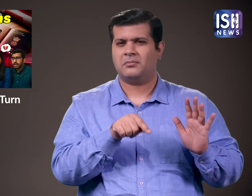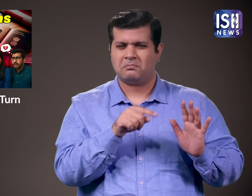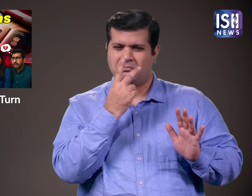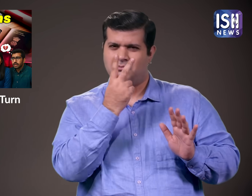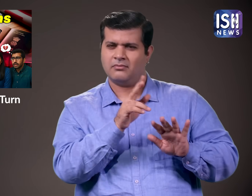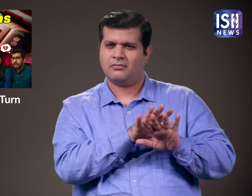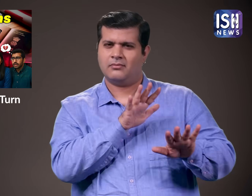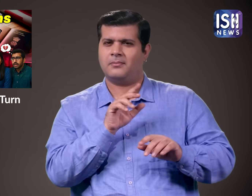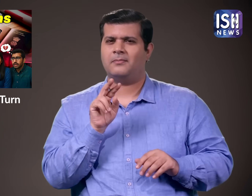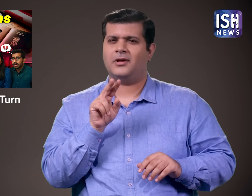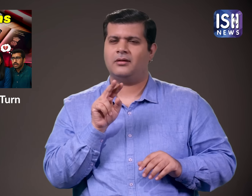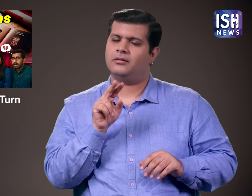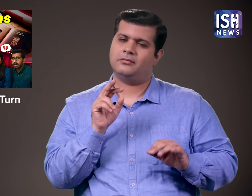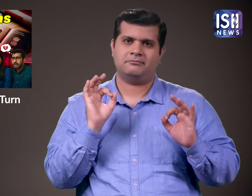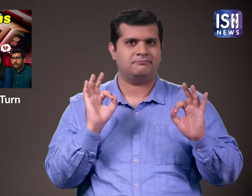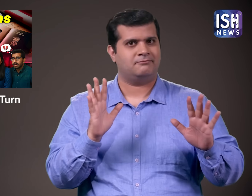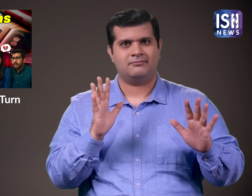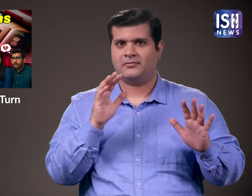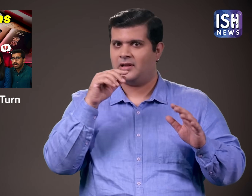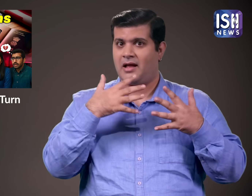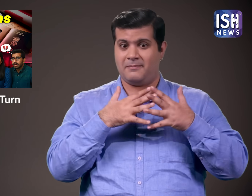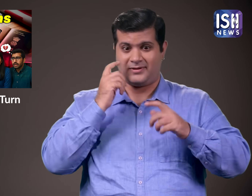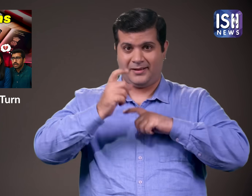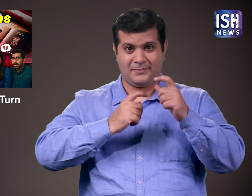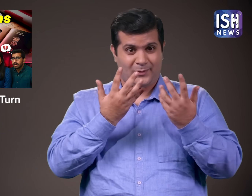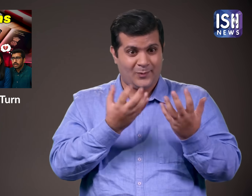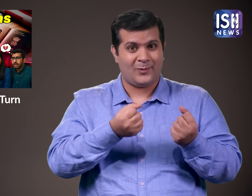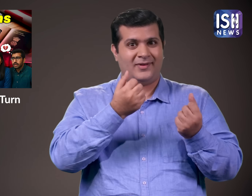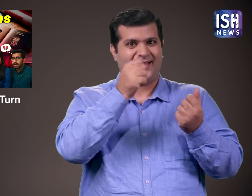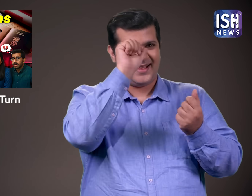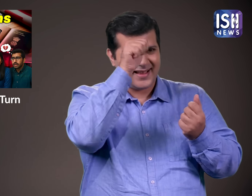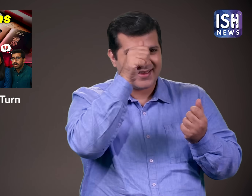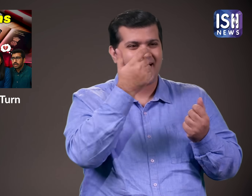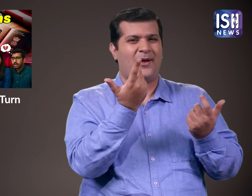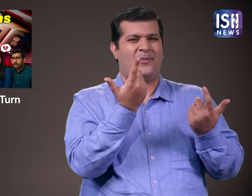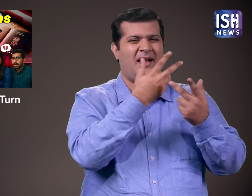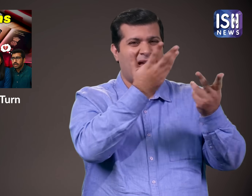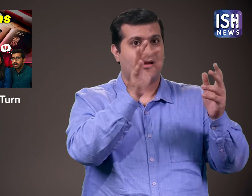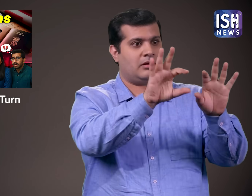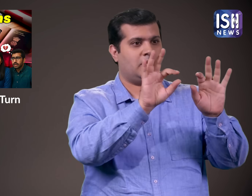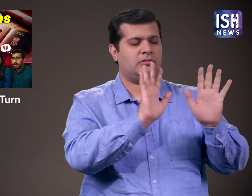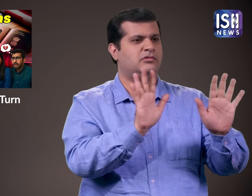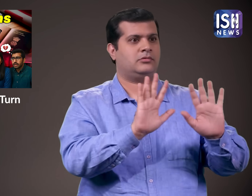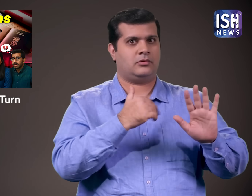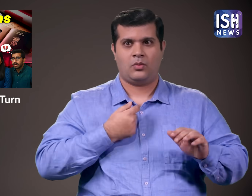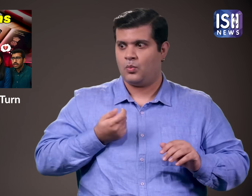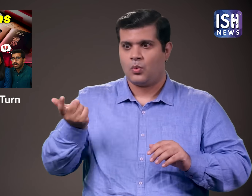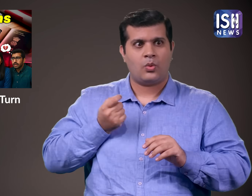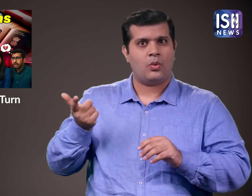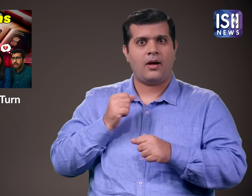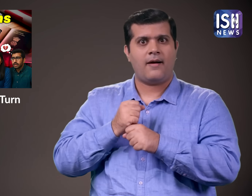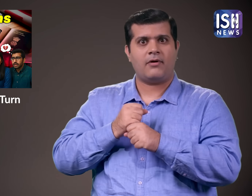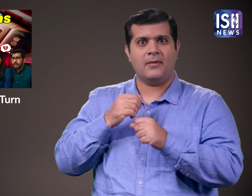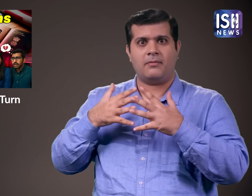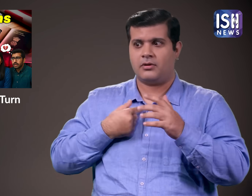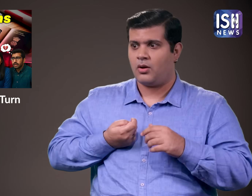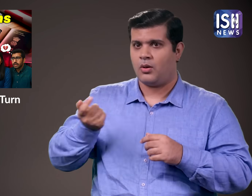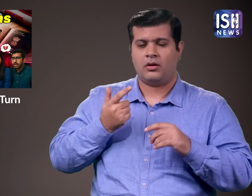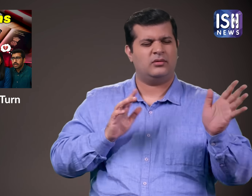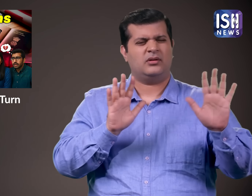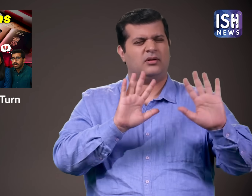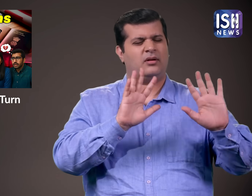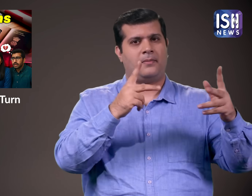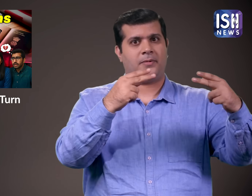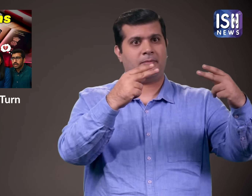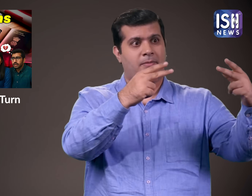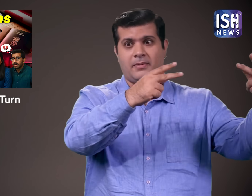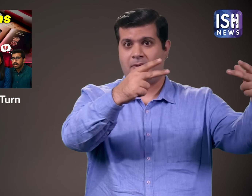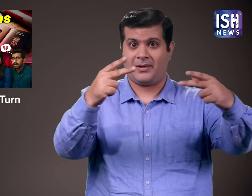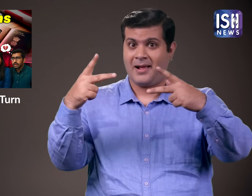This clearly indicates that companies will now refrain from hiring foreign workers due to the exorbitant costs.